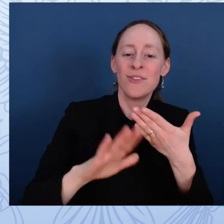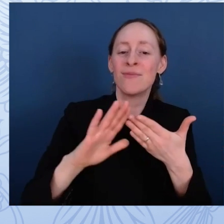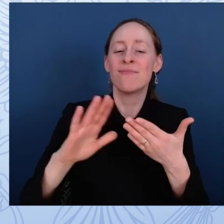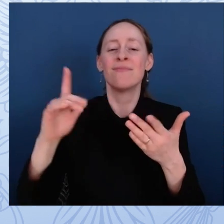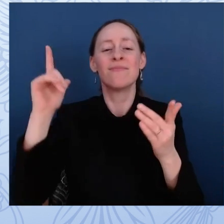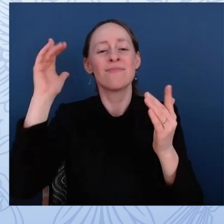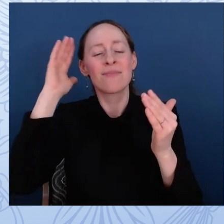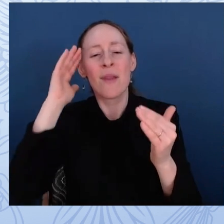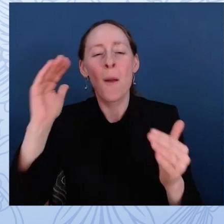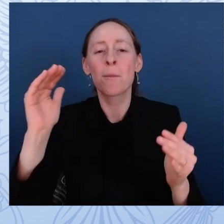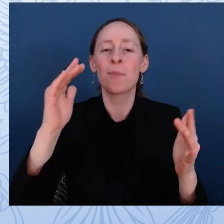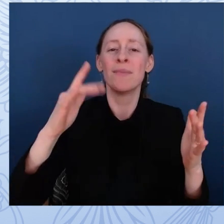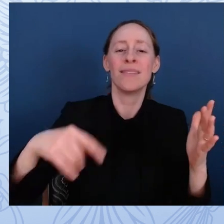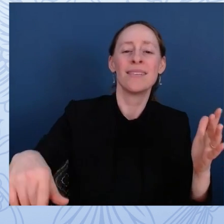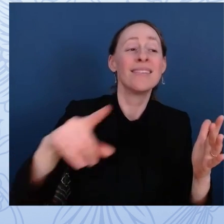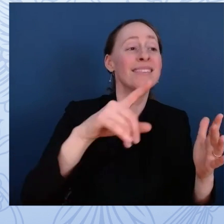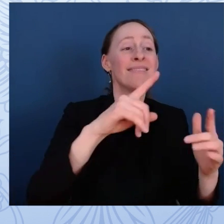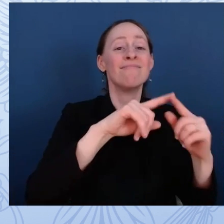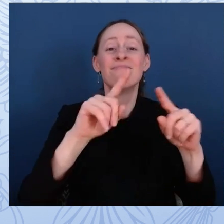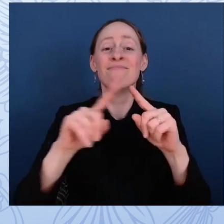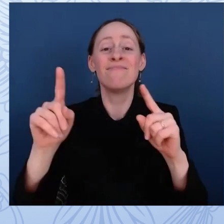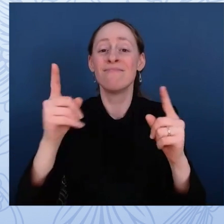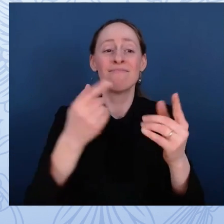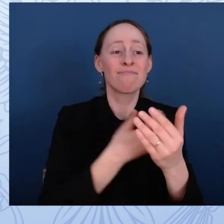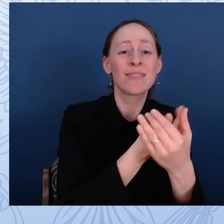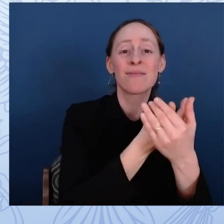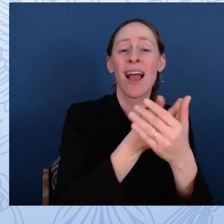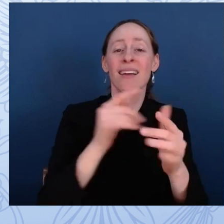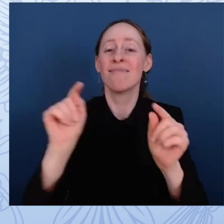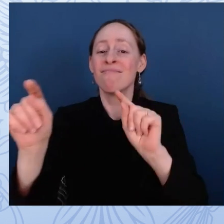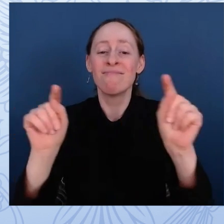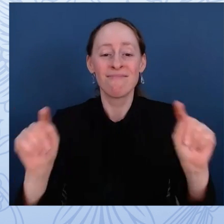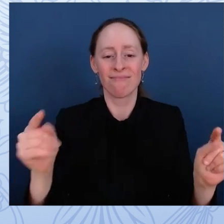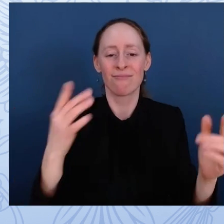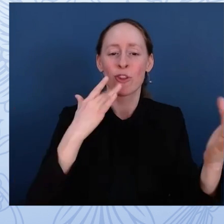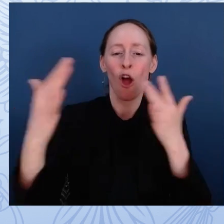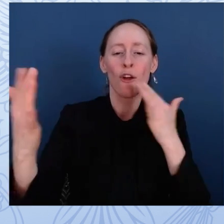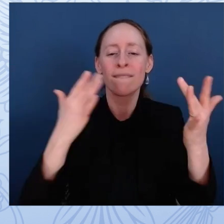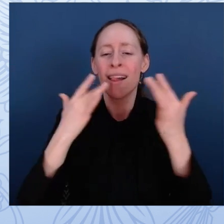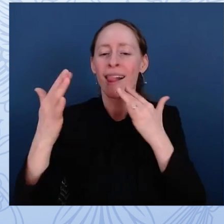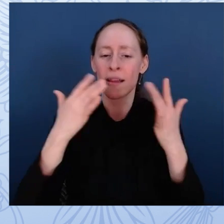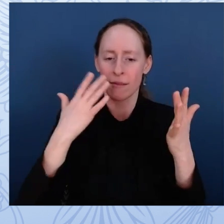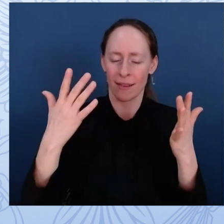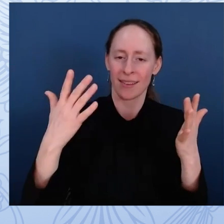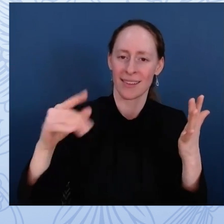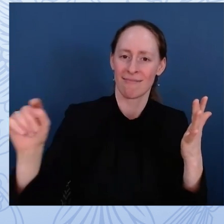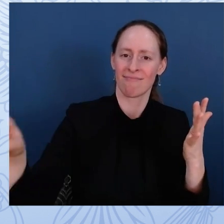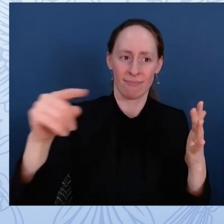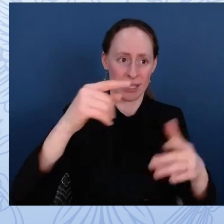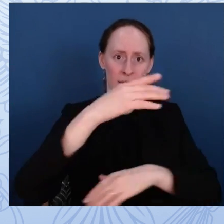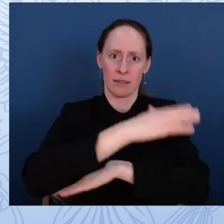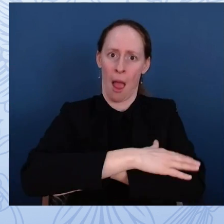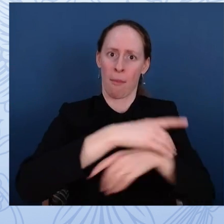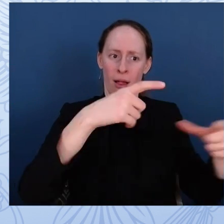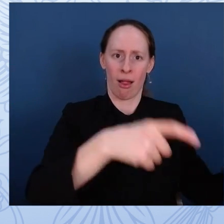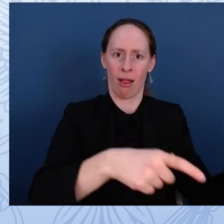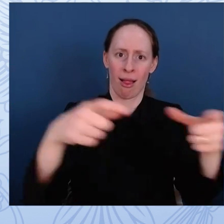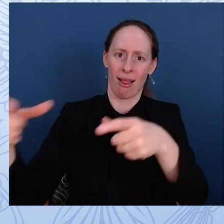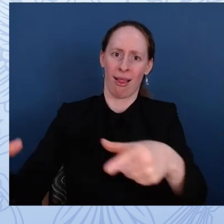will dance over the tables, their graceful flight a reminder that as our nations navigate the winds of change,